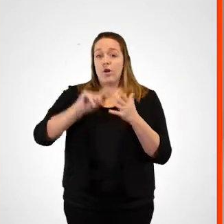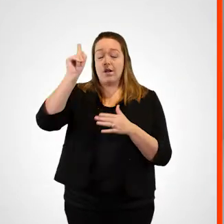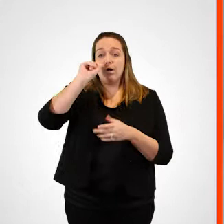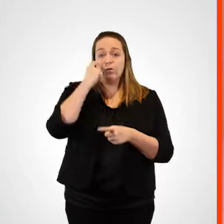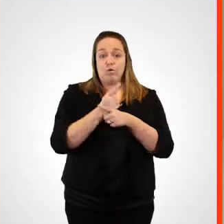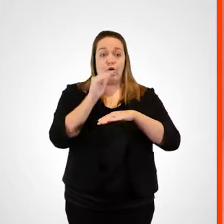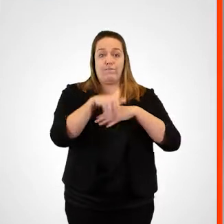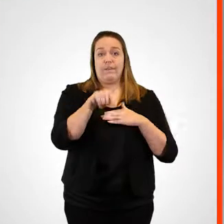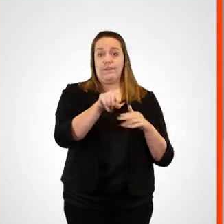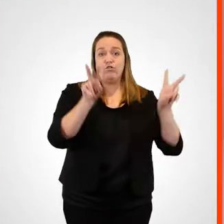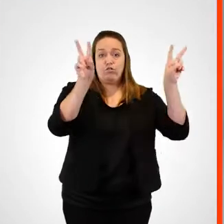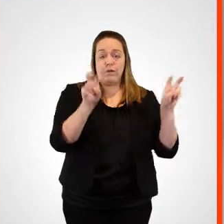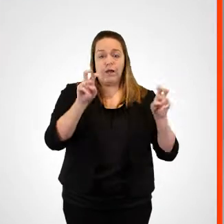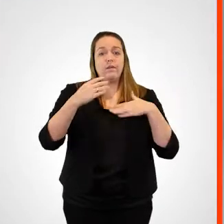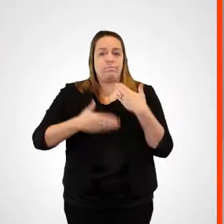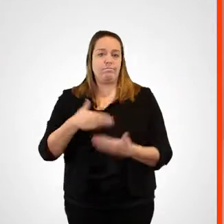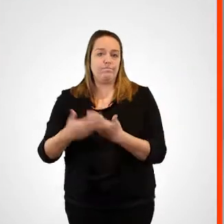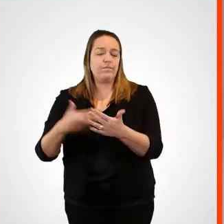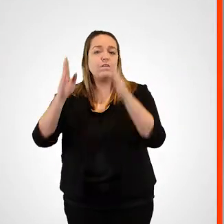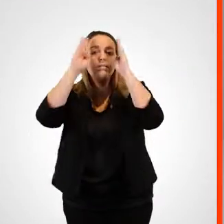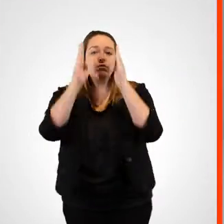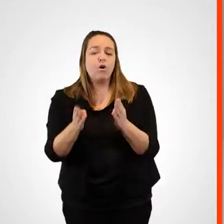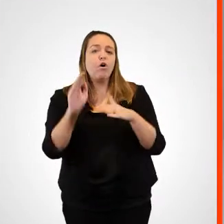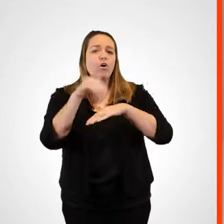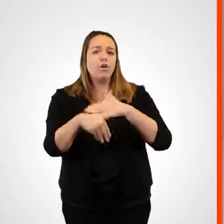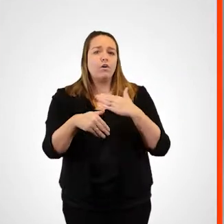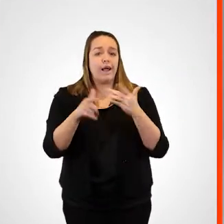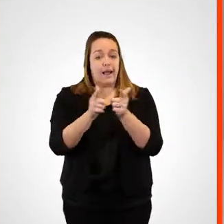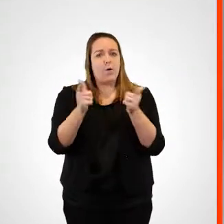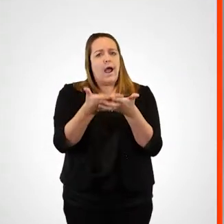and move forward and focus in on how to make the language accessible.